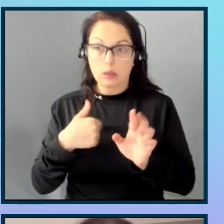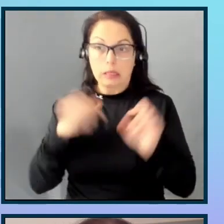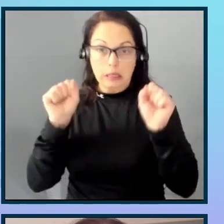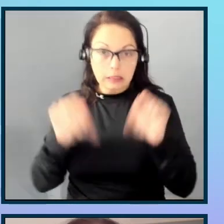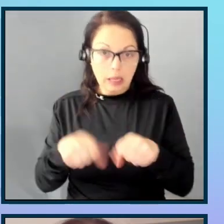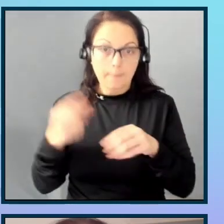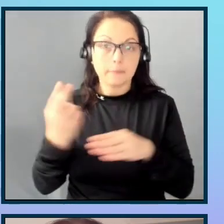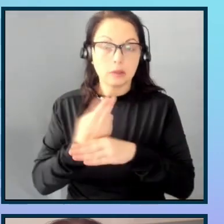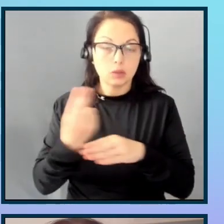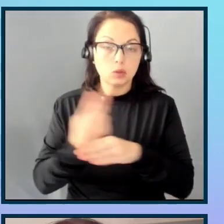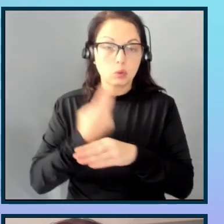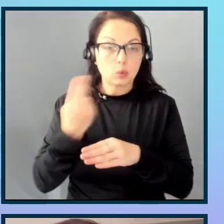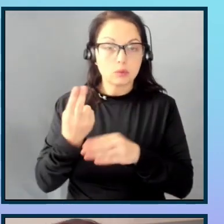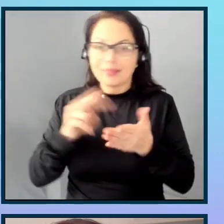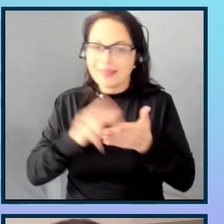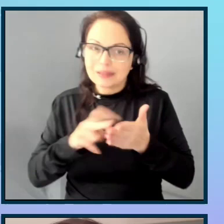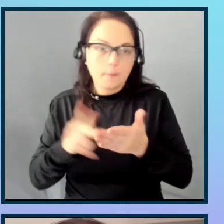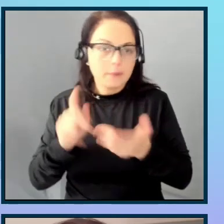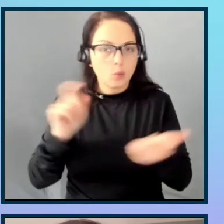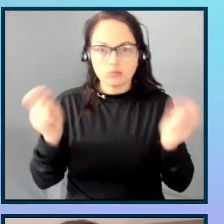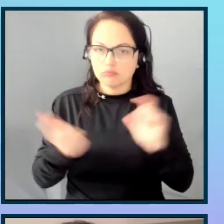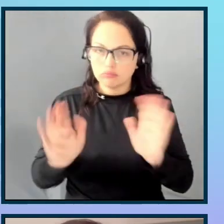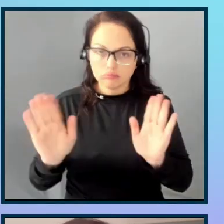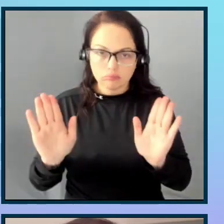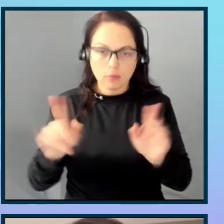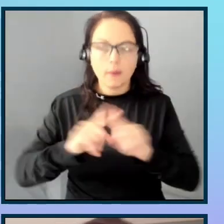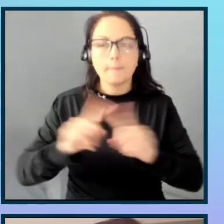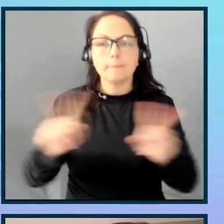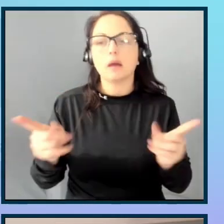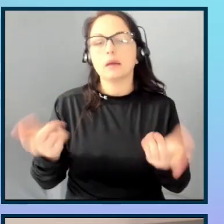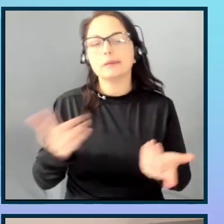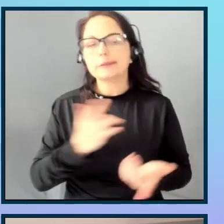That doesn't mean it won't change, but we think it's unlikely it will.